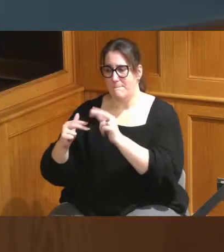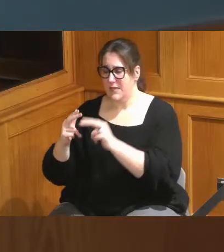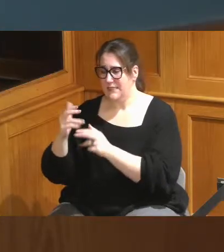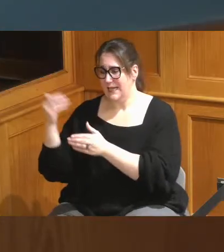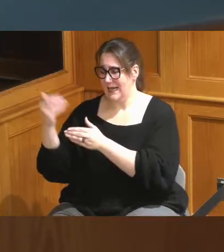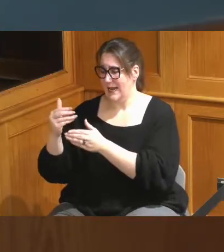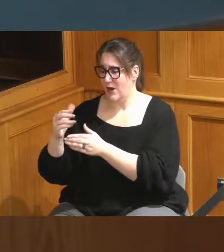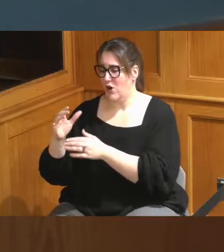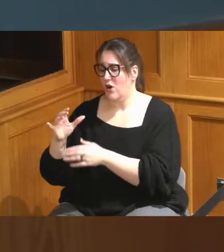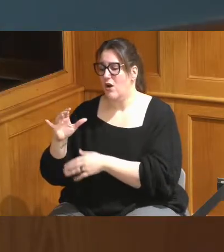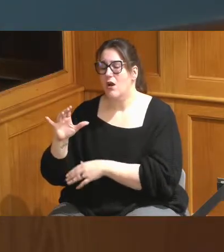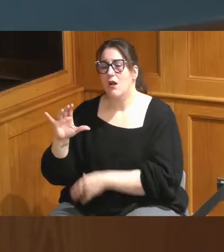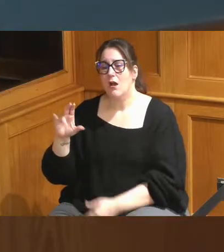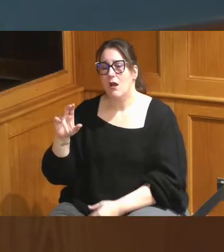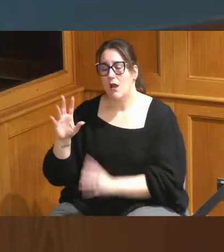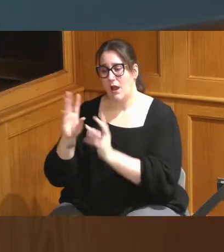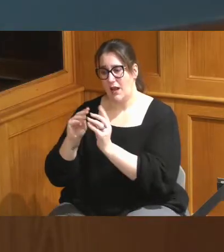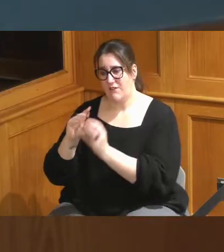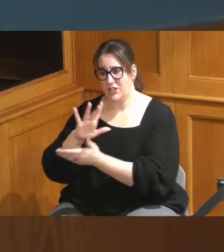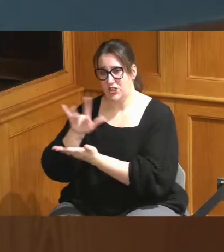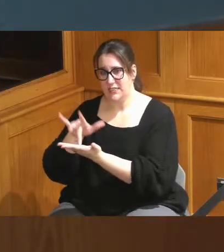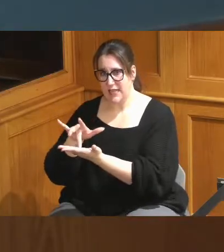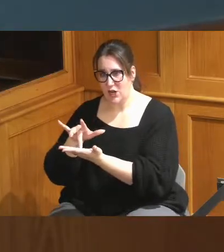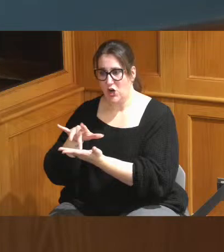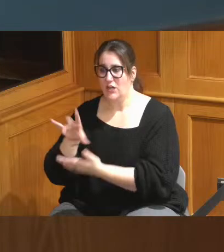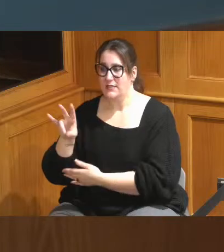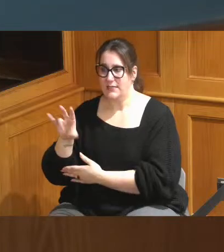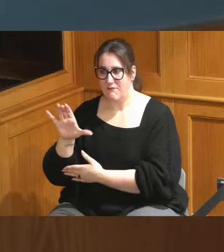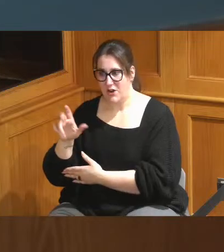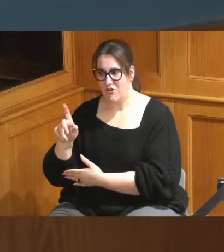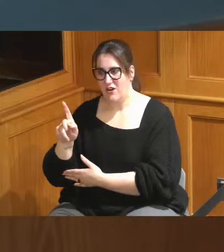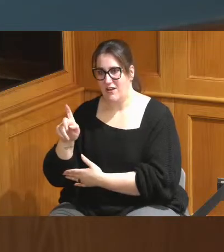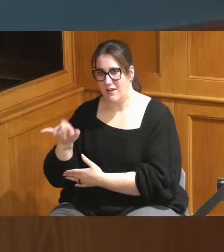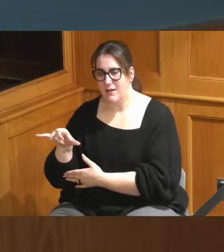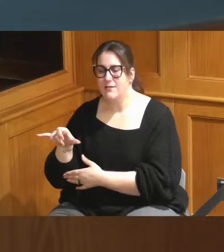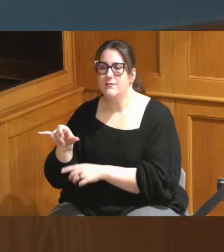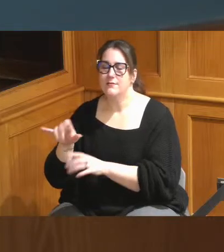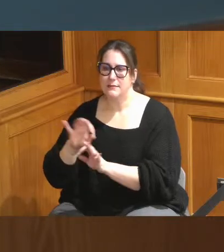center, 700 Keys. We're very excited about it. It's moving along. tell me why you think there is